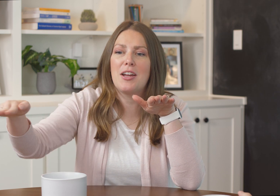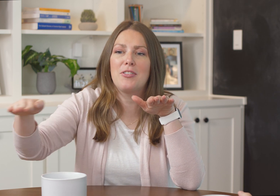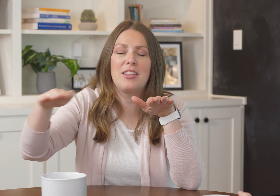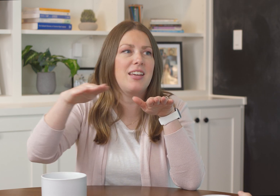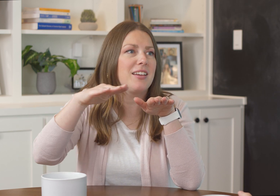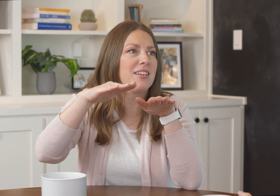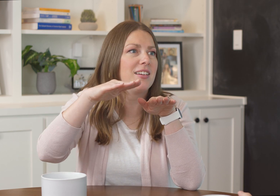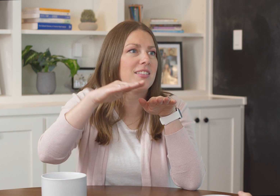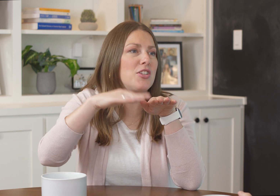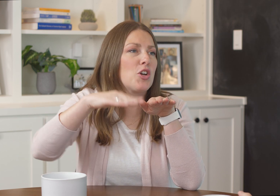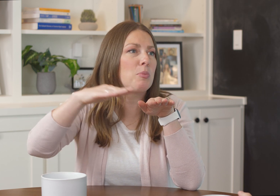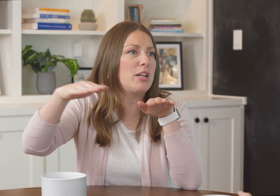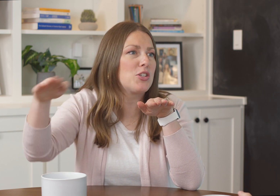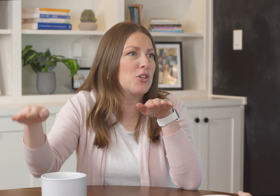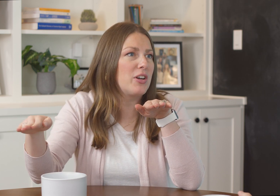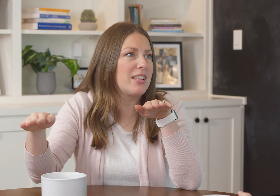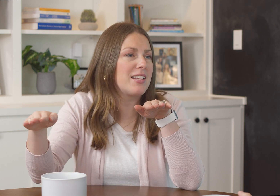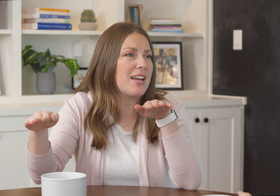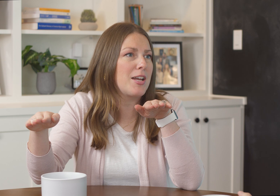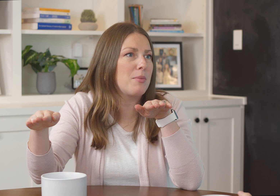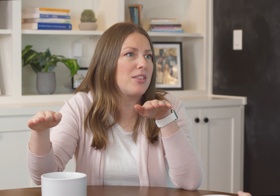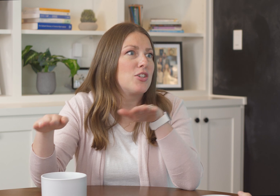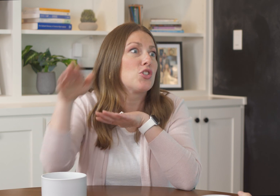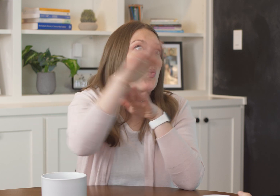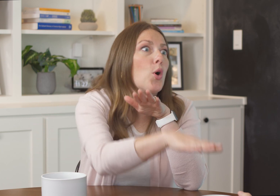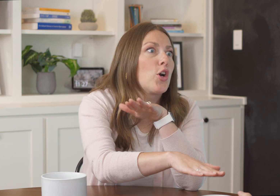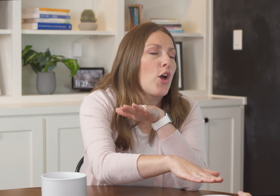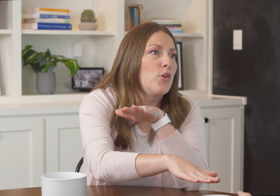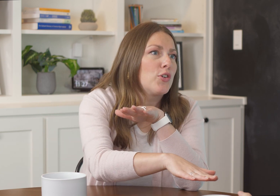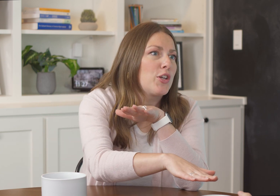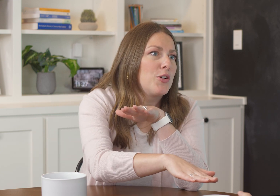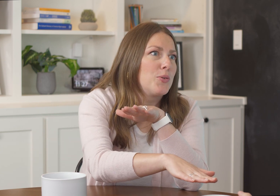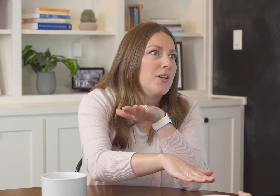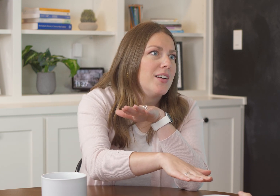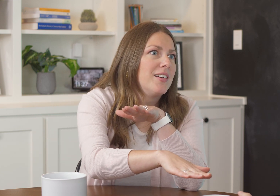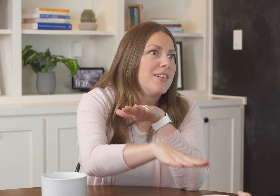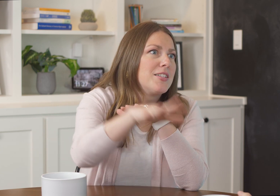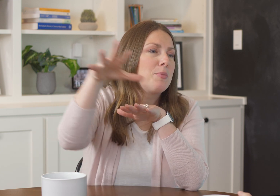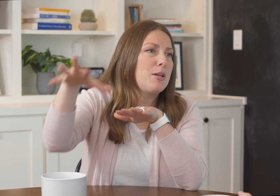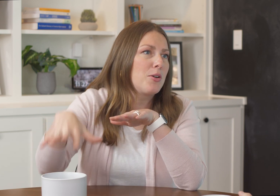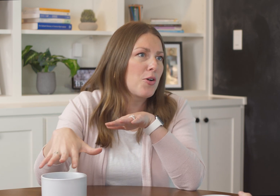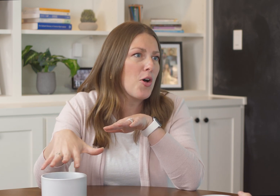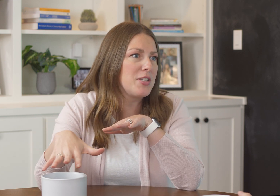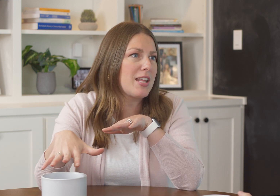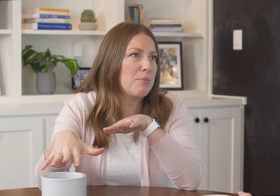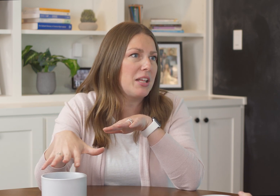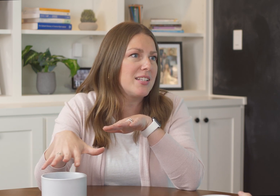and everything that took place during that time and then just the word over you to be called to that place.